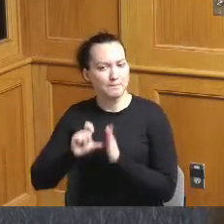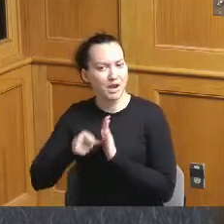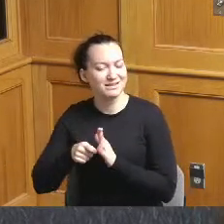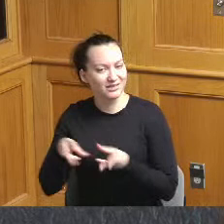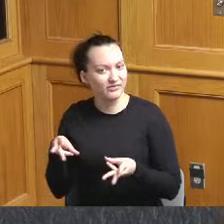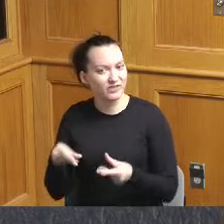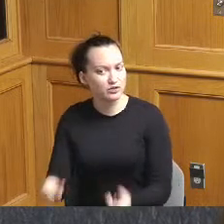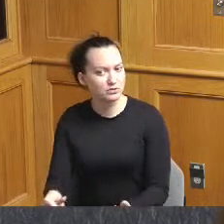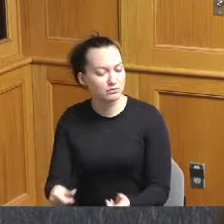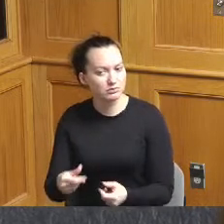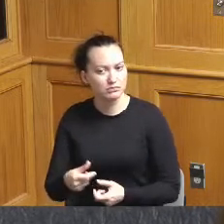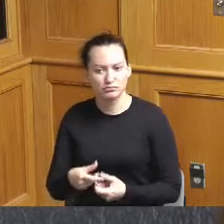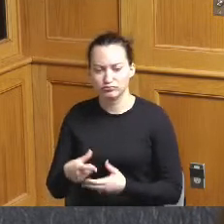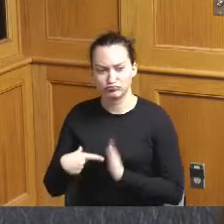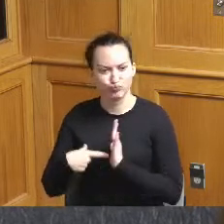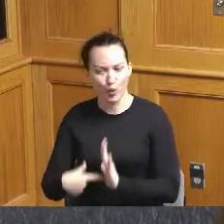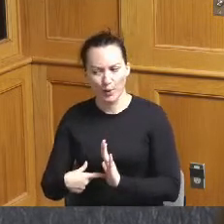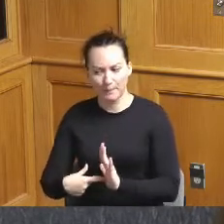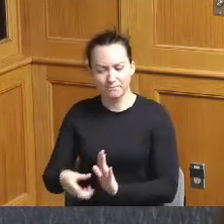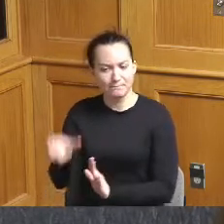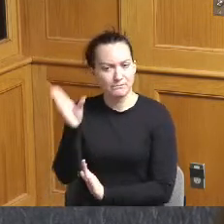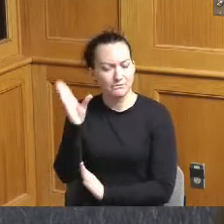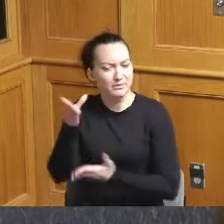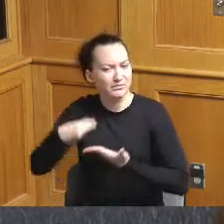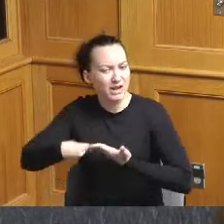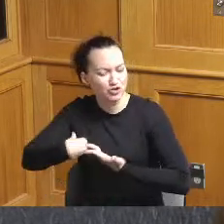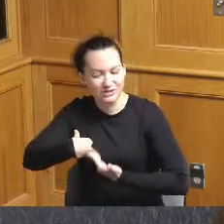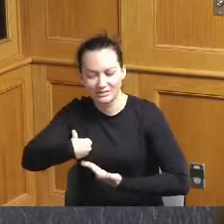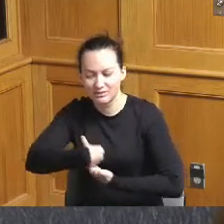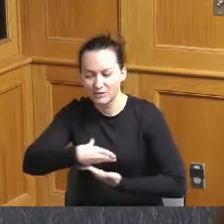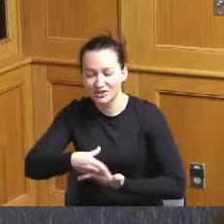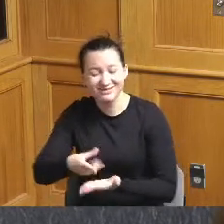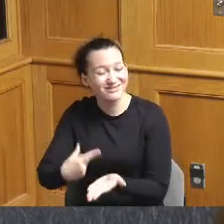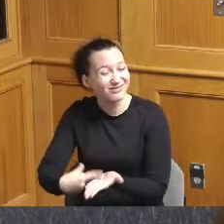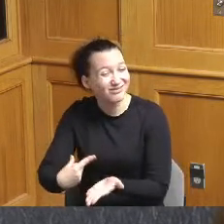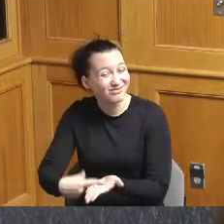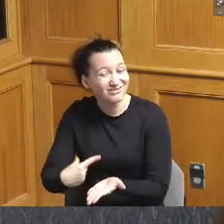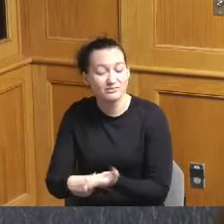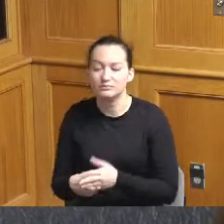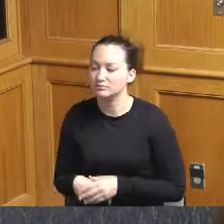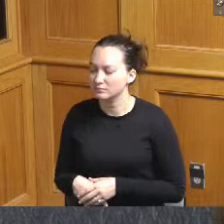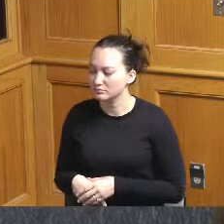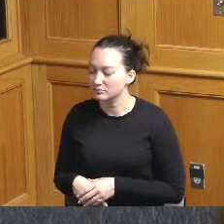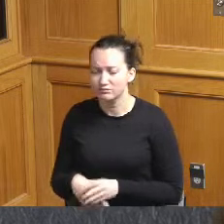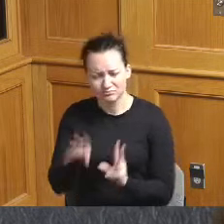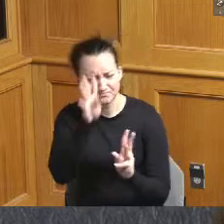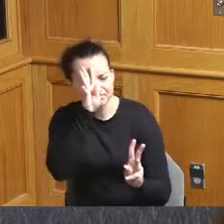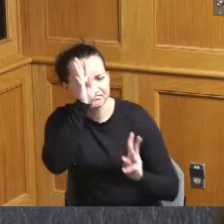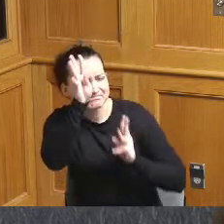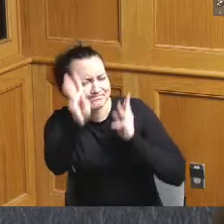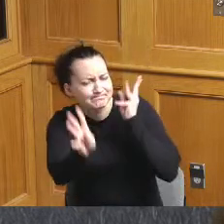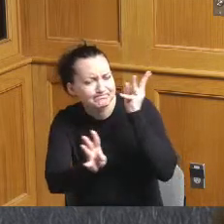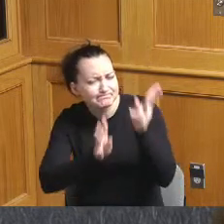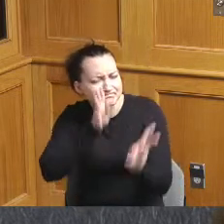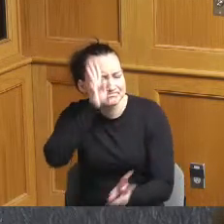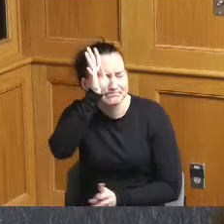have expressed during this budget discussion also the Innovation that you're doing you know I love